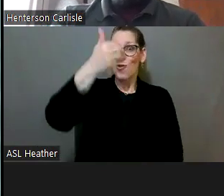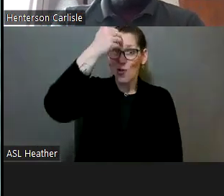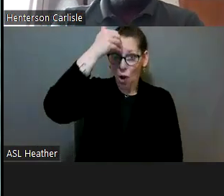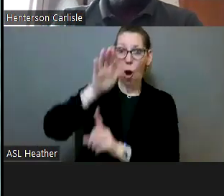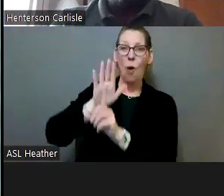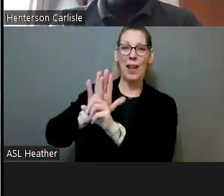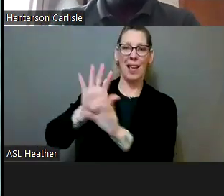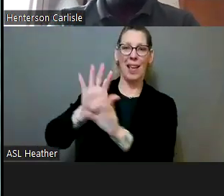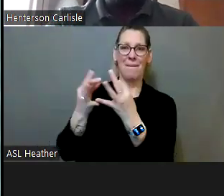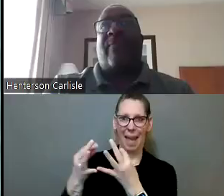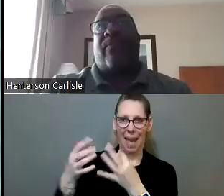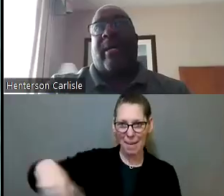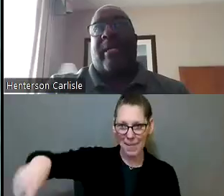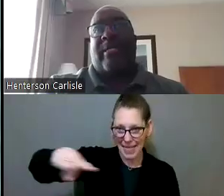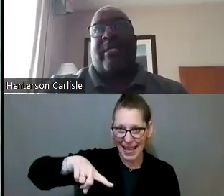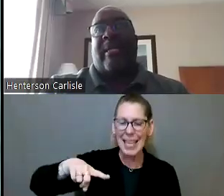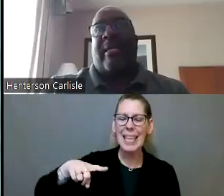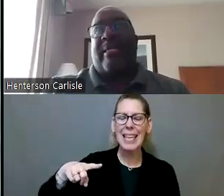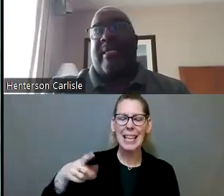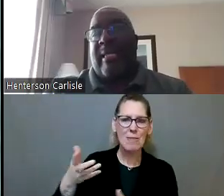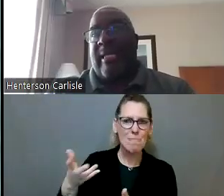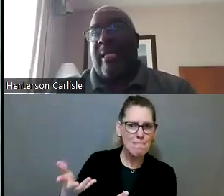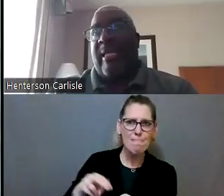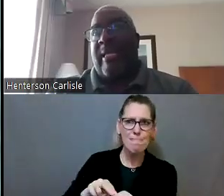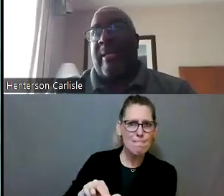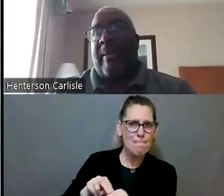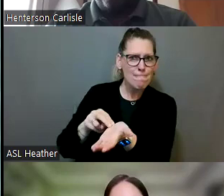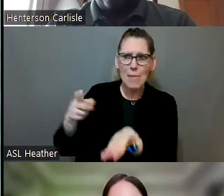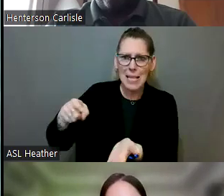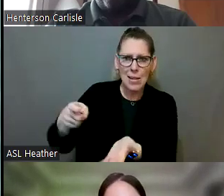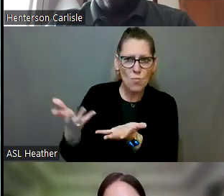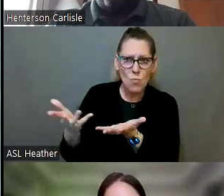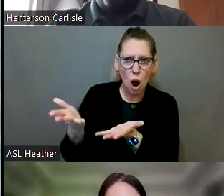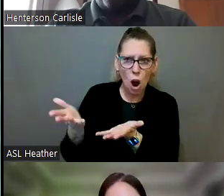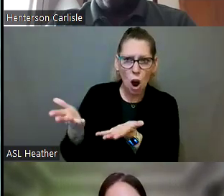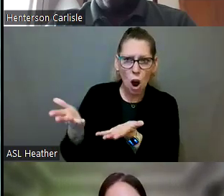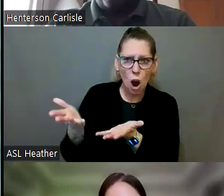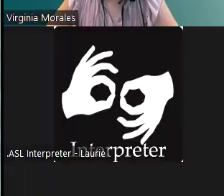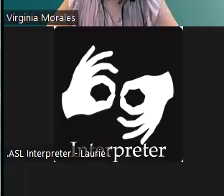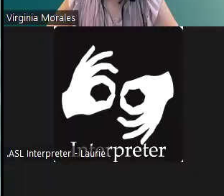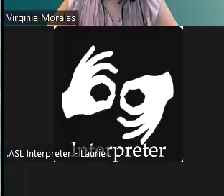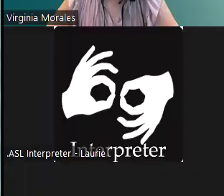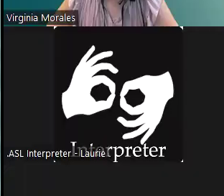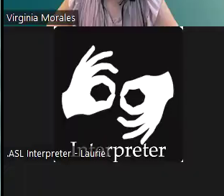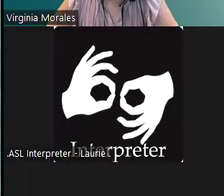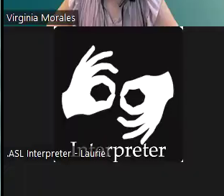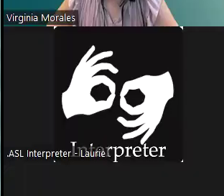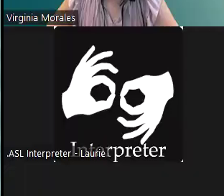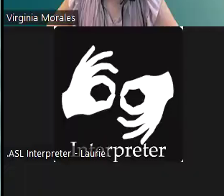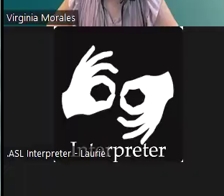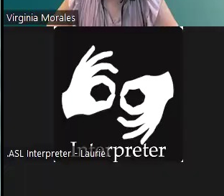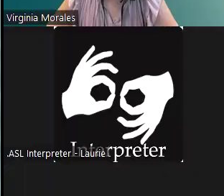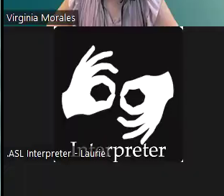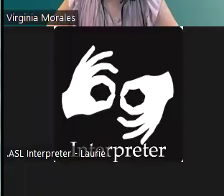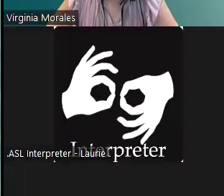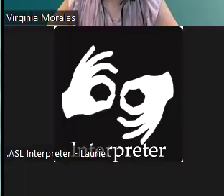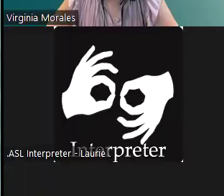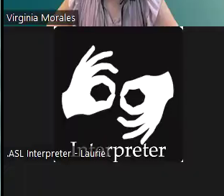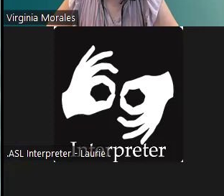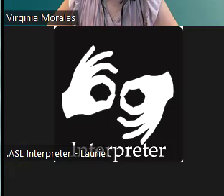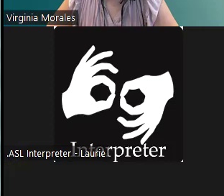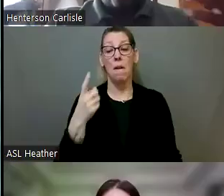able to get a pulse of what is needed, I think would it be important for the families who need